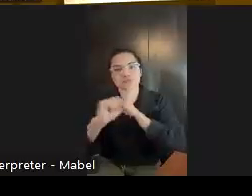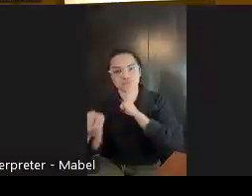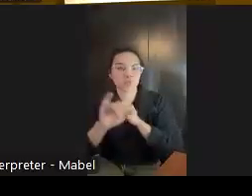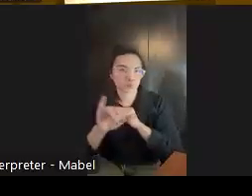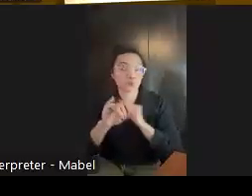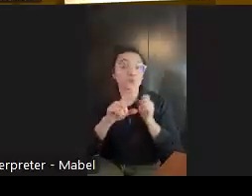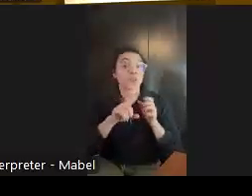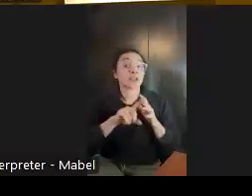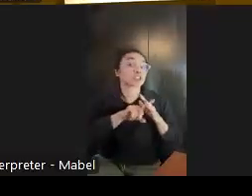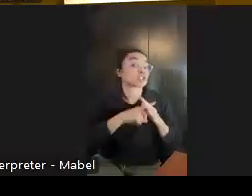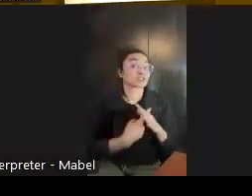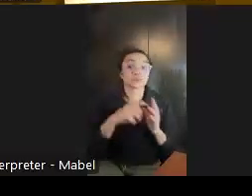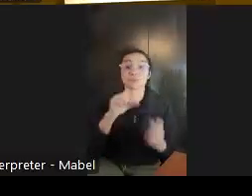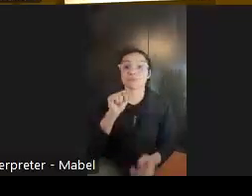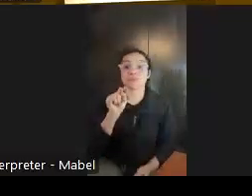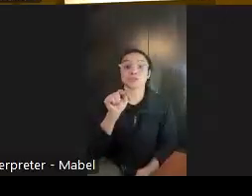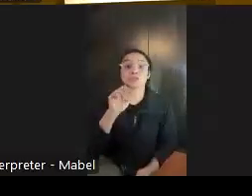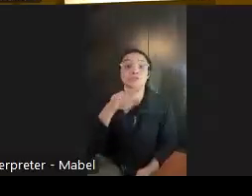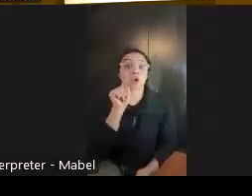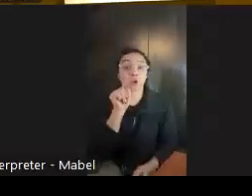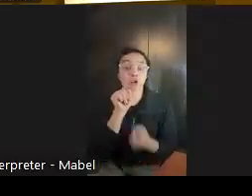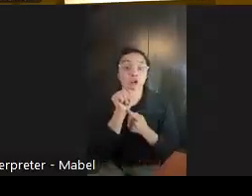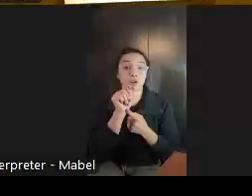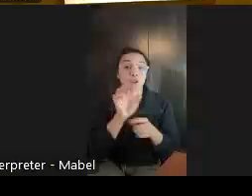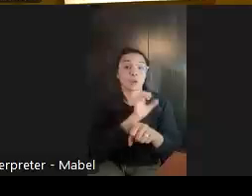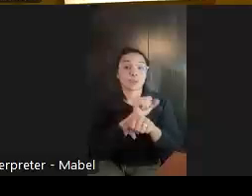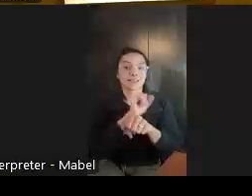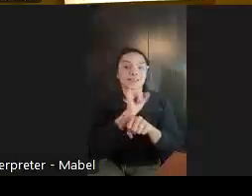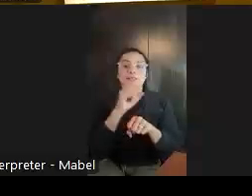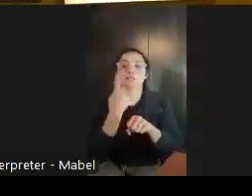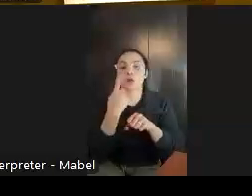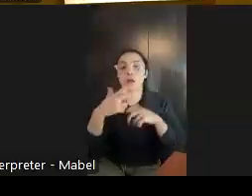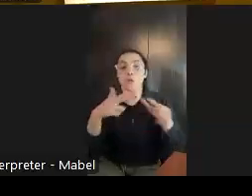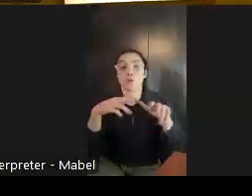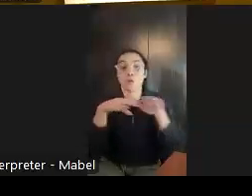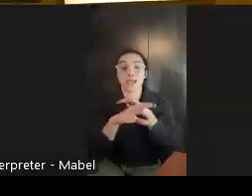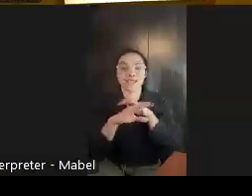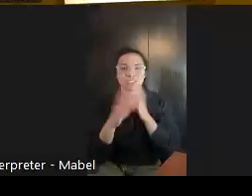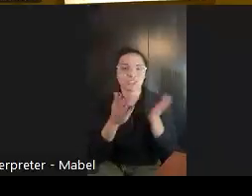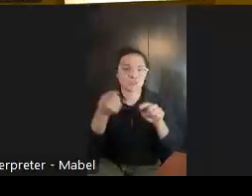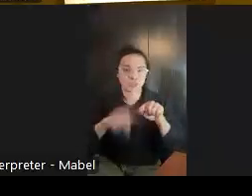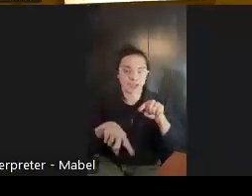the only appointments at our walk-in service brighter days that are scheduled and usually